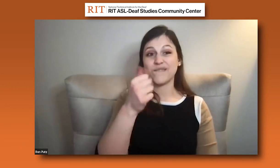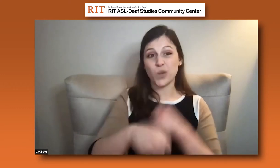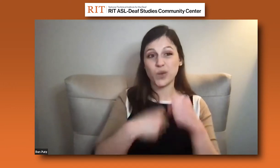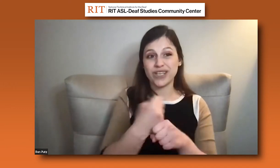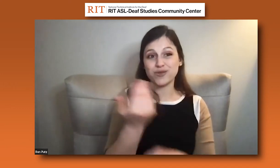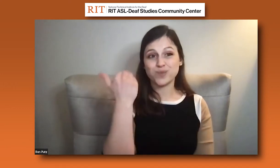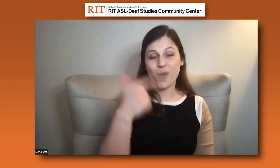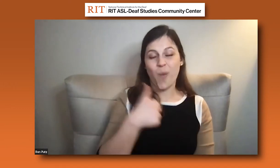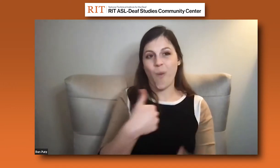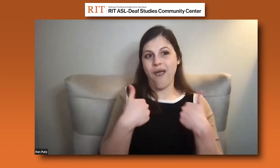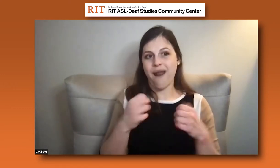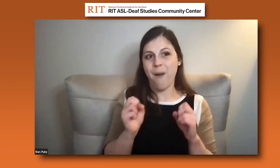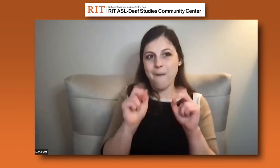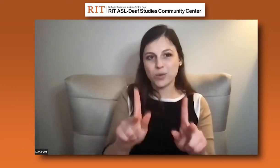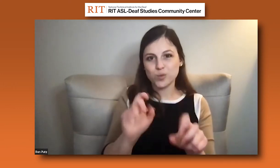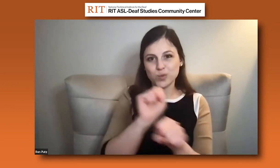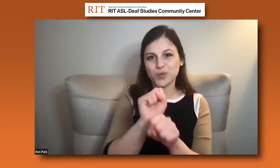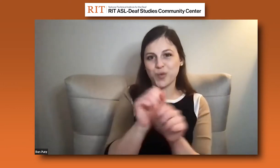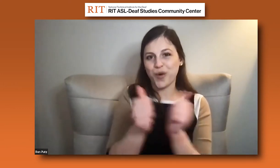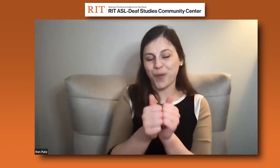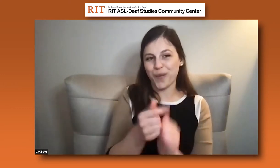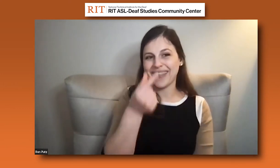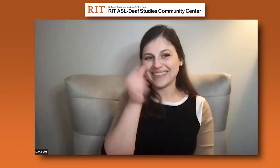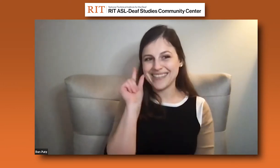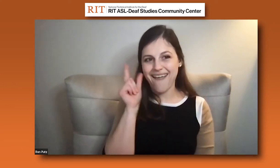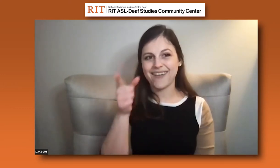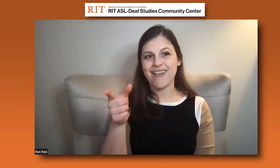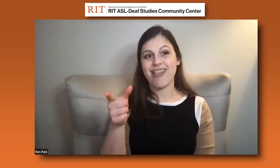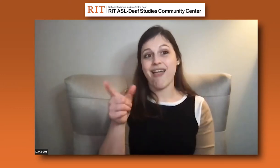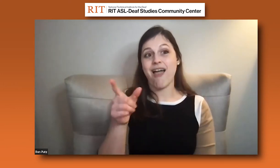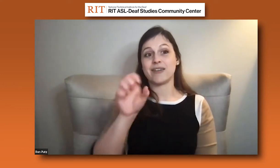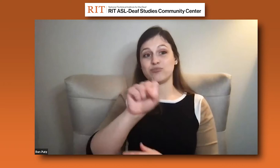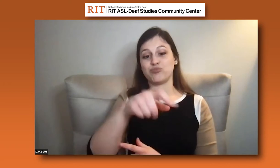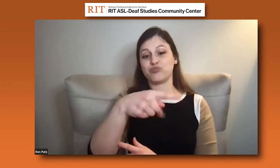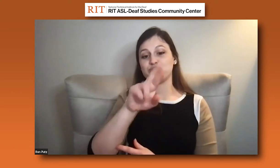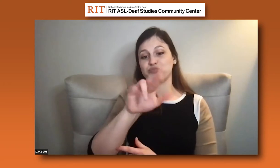A few years ago, I had the opportunity to work with Daniel on the set